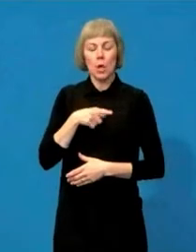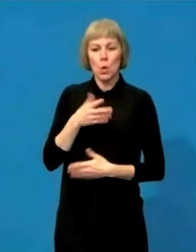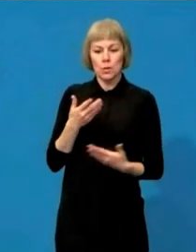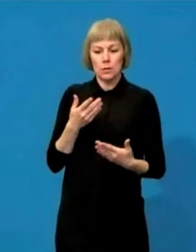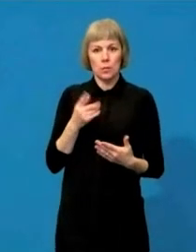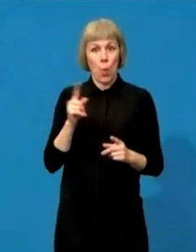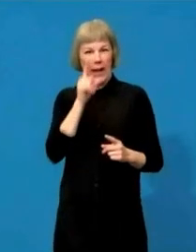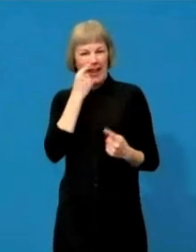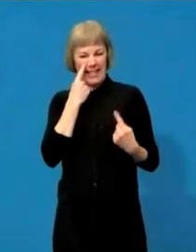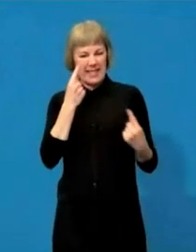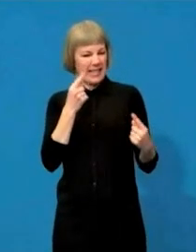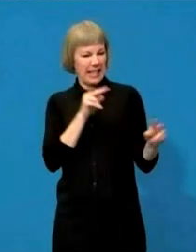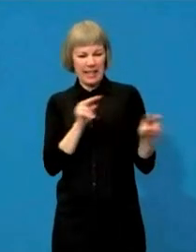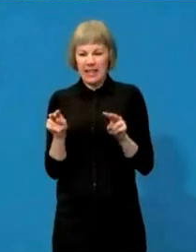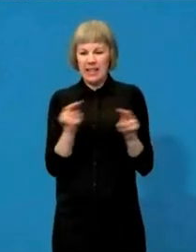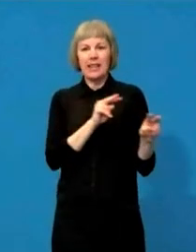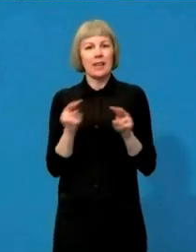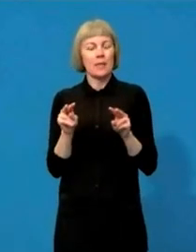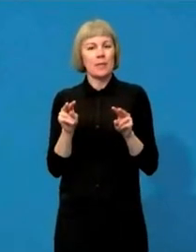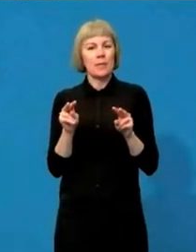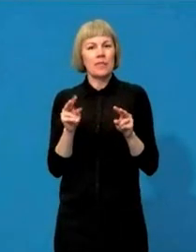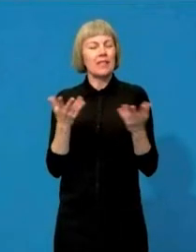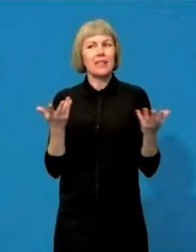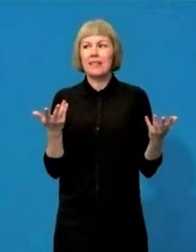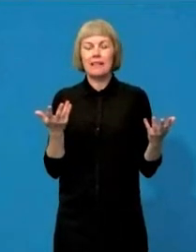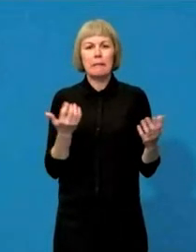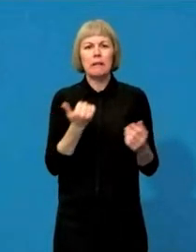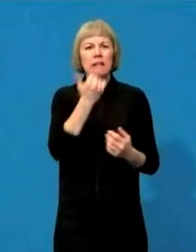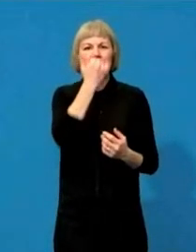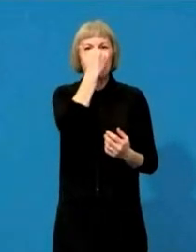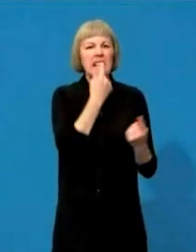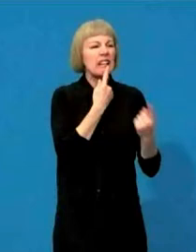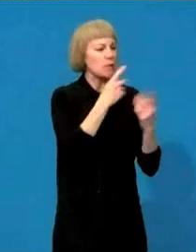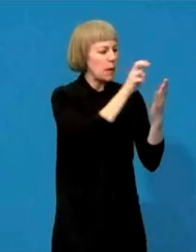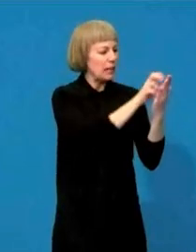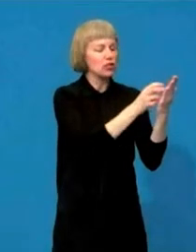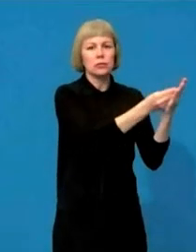position, there seemed to be very little communication between the two about how the